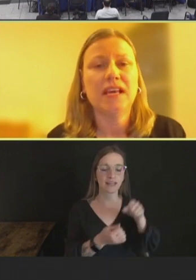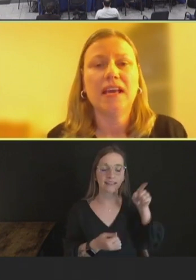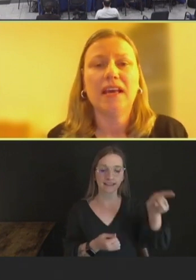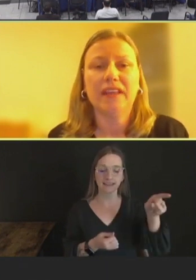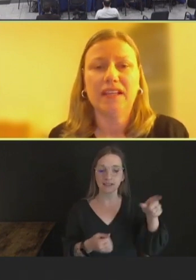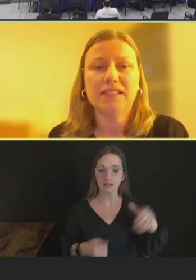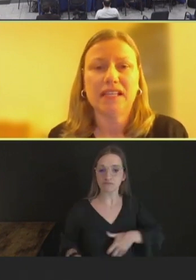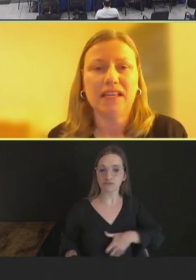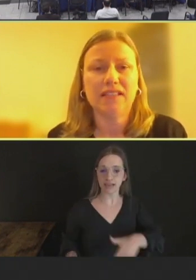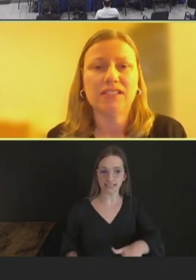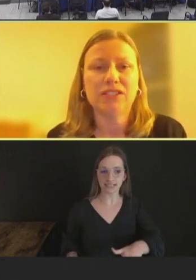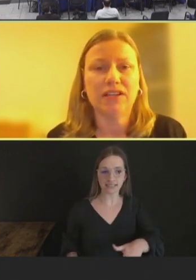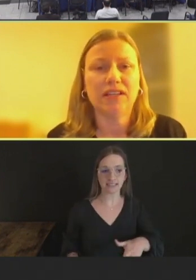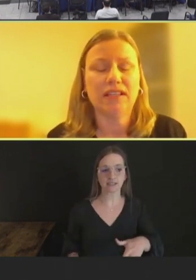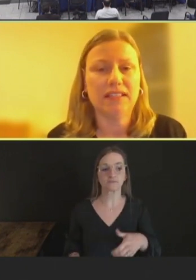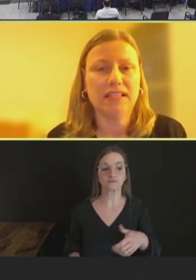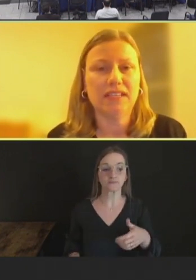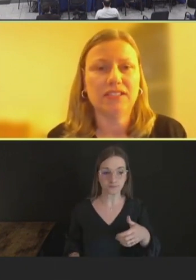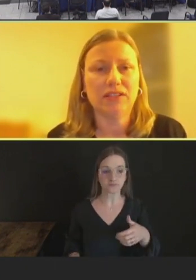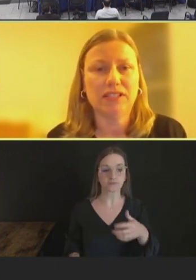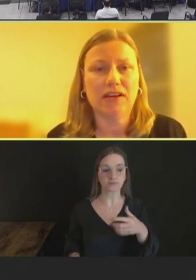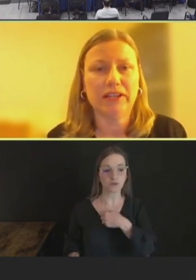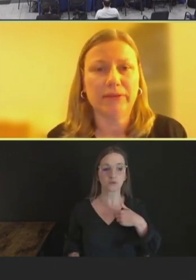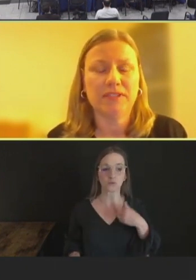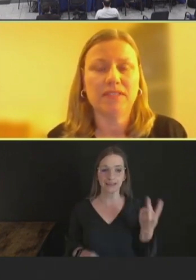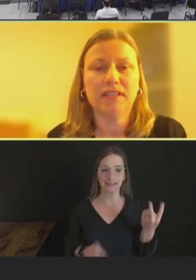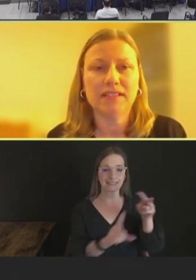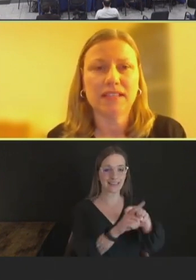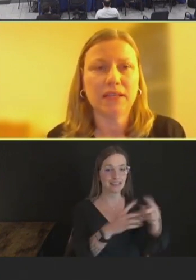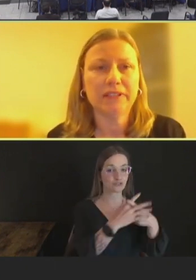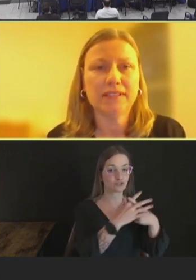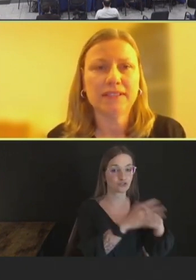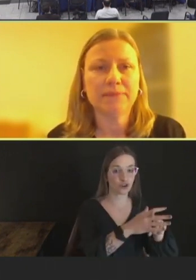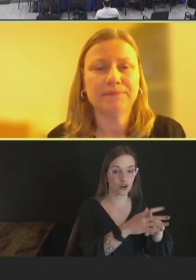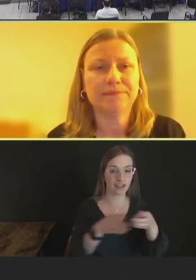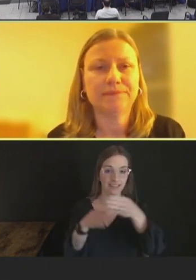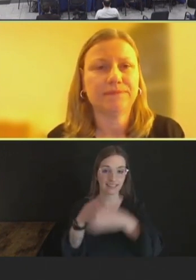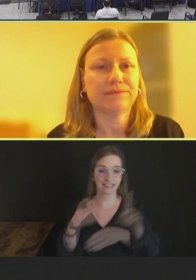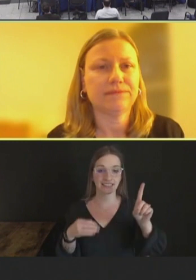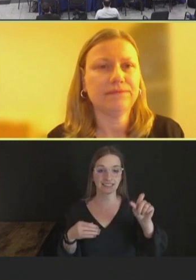and then assigns start and end dates to those outcomes. Next slide, please.